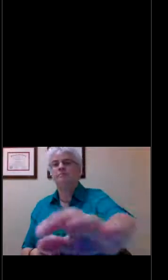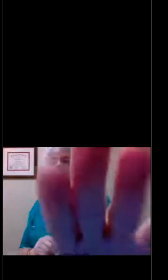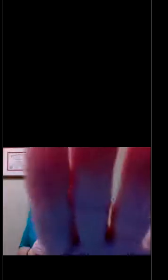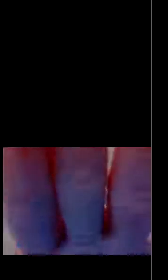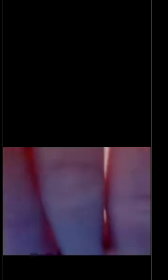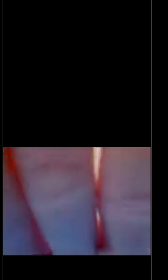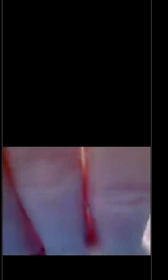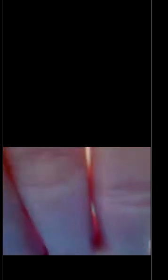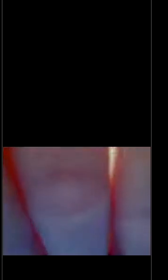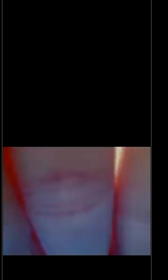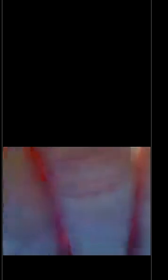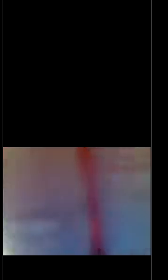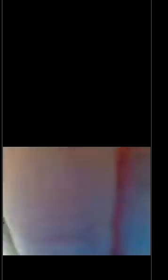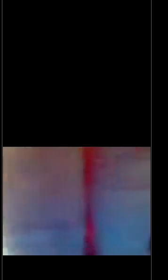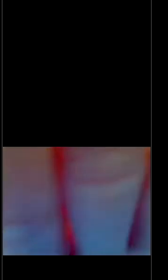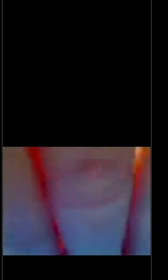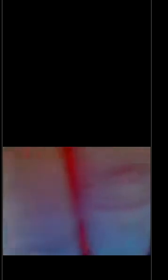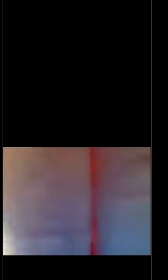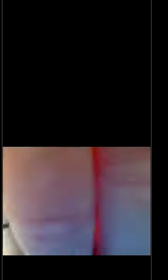Cierra: Holly, will you be talking us through this?